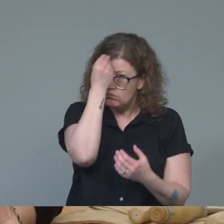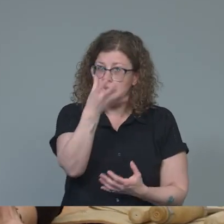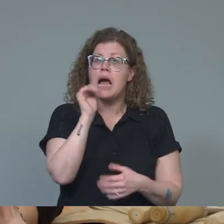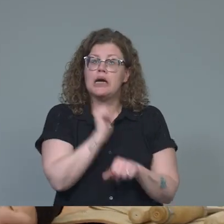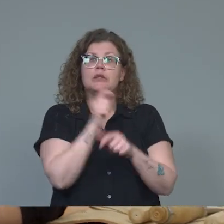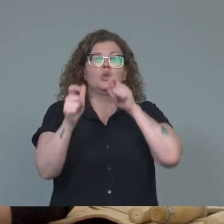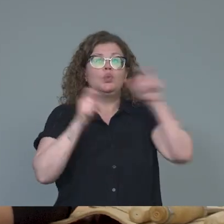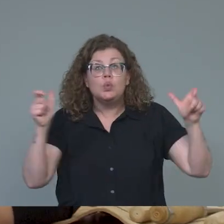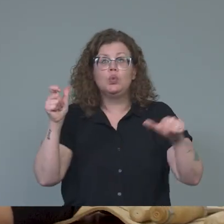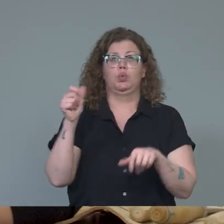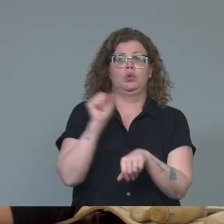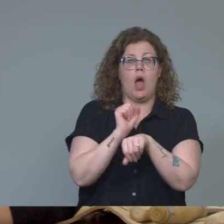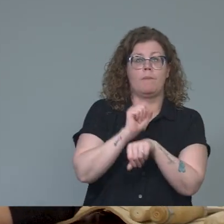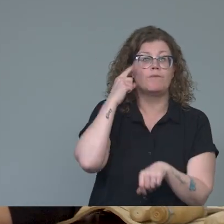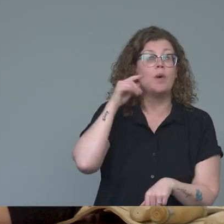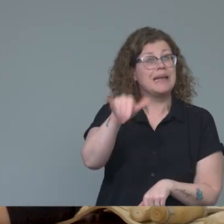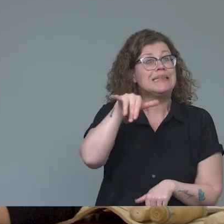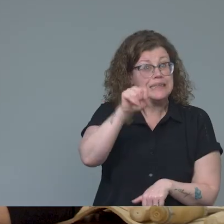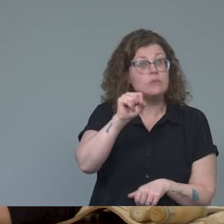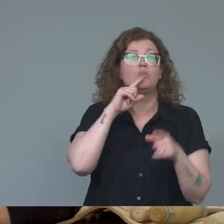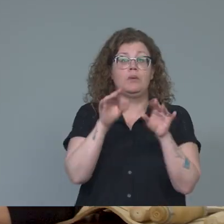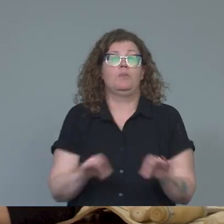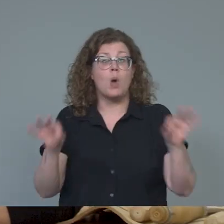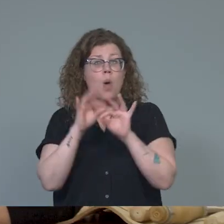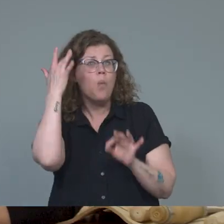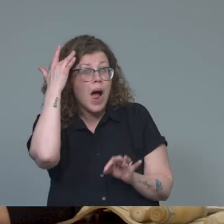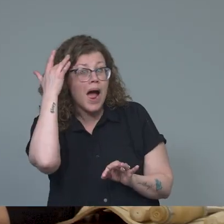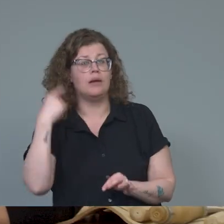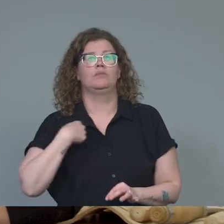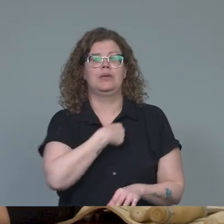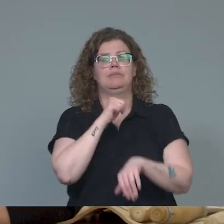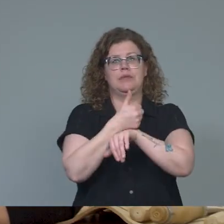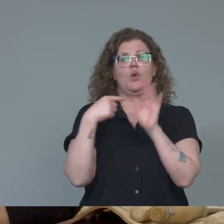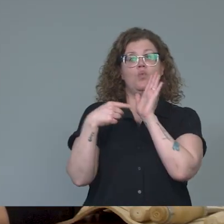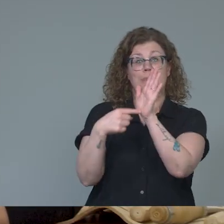you're doing that, you know. And that's huge. That's I think it's super important. Yeah.